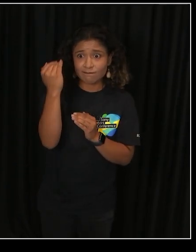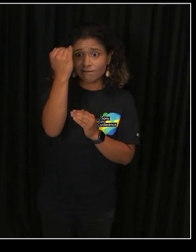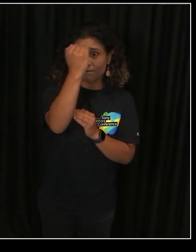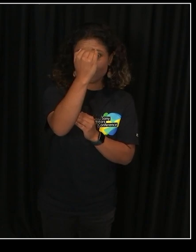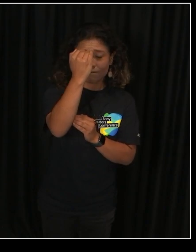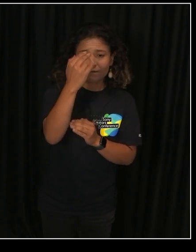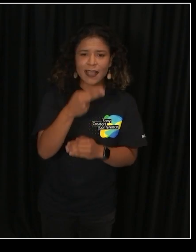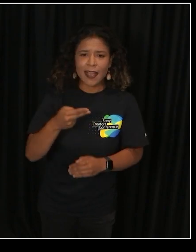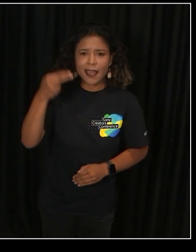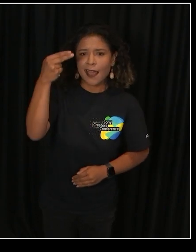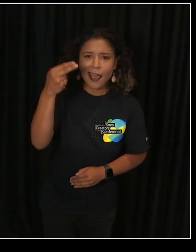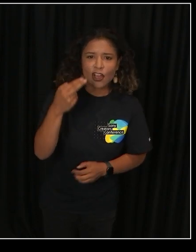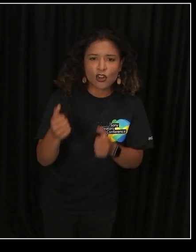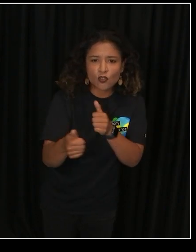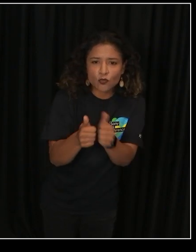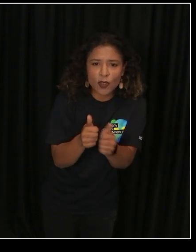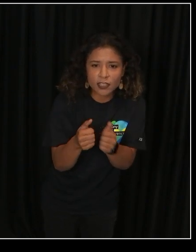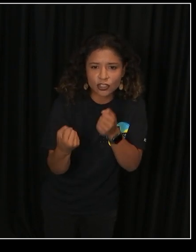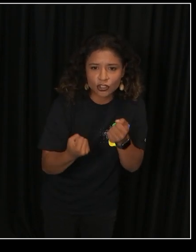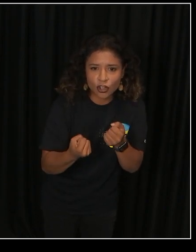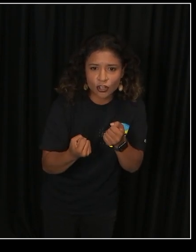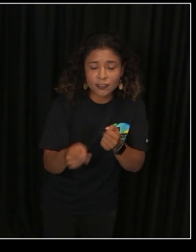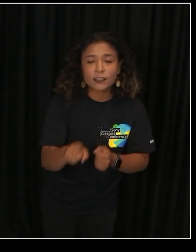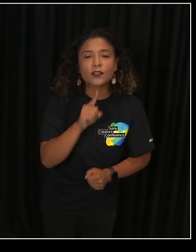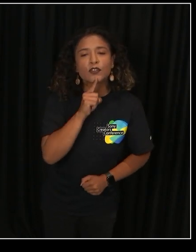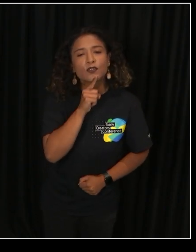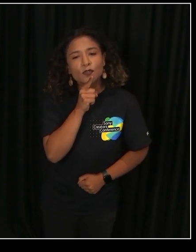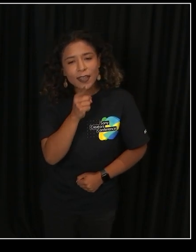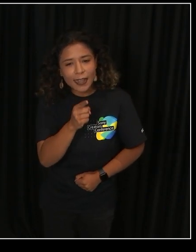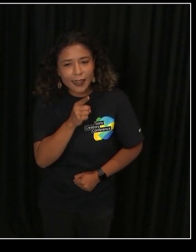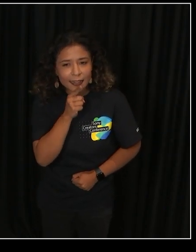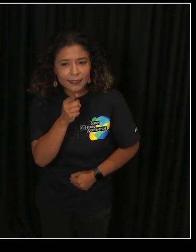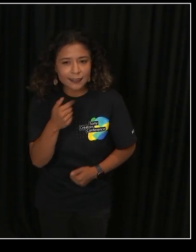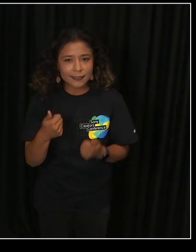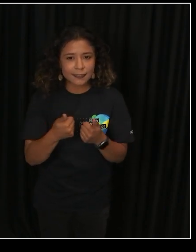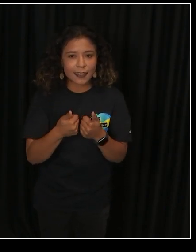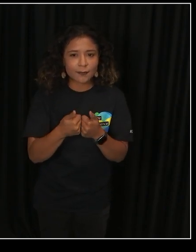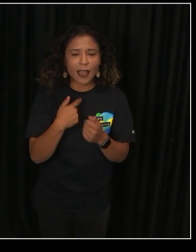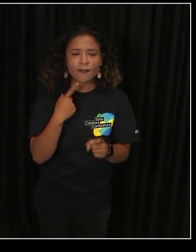It's very realistic, has a lot of highly accurate models